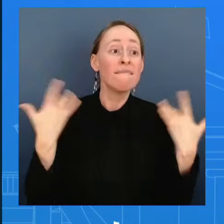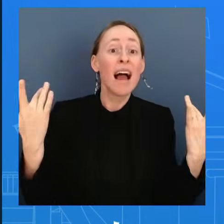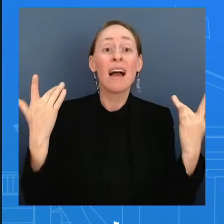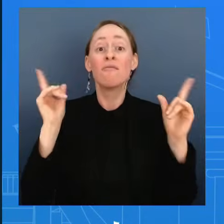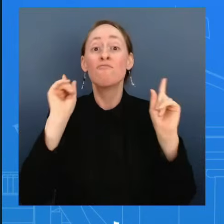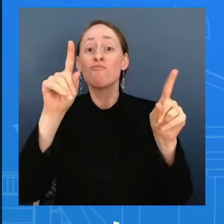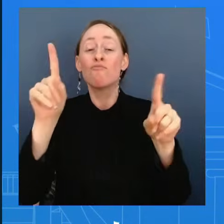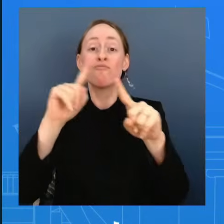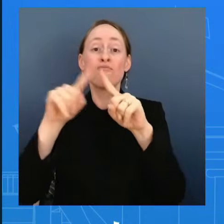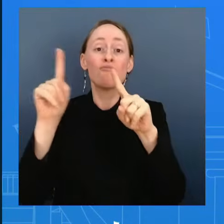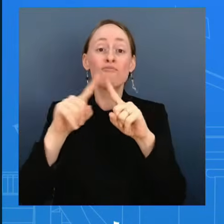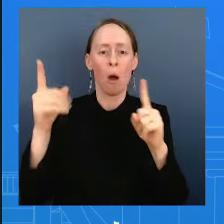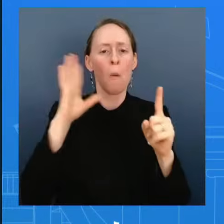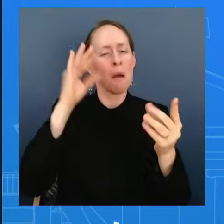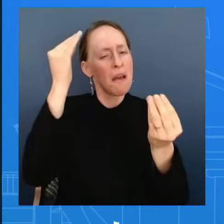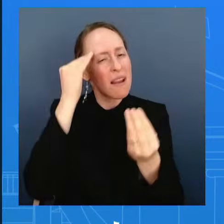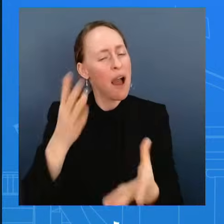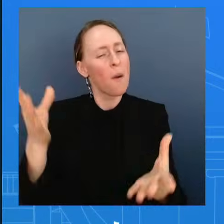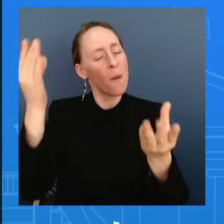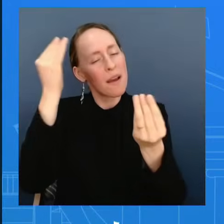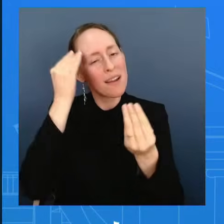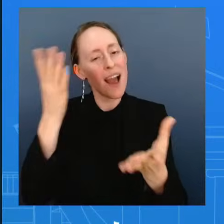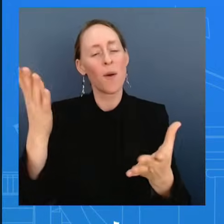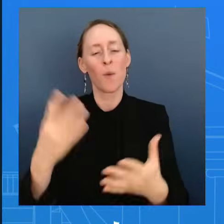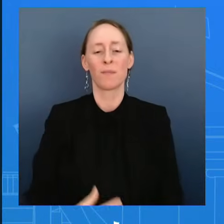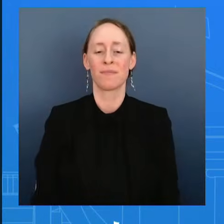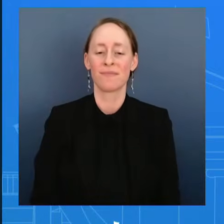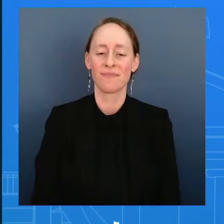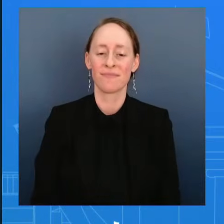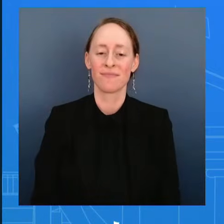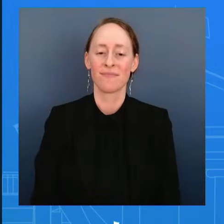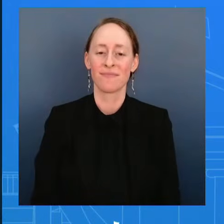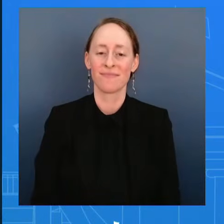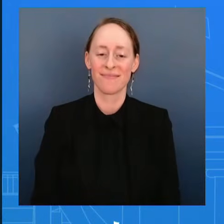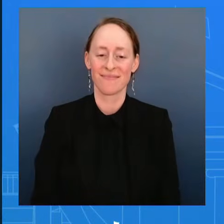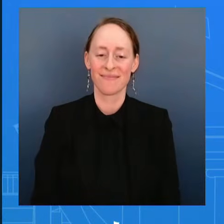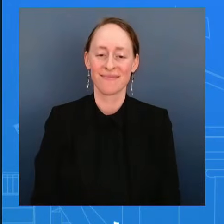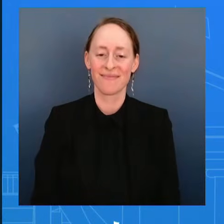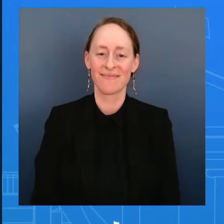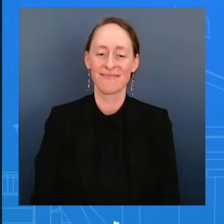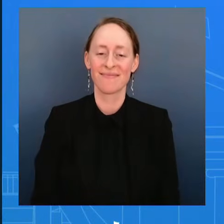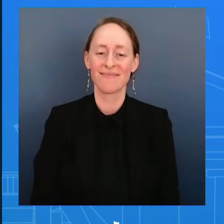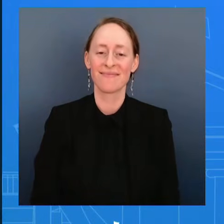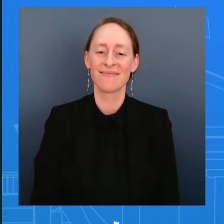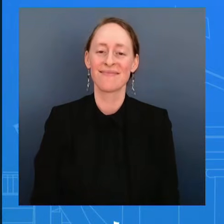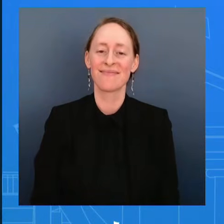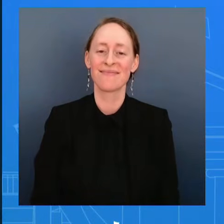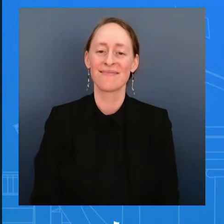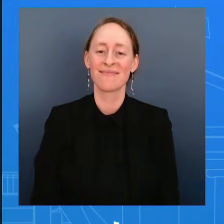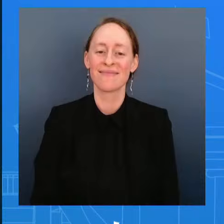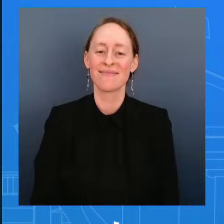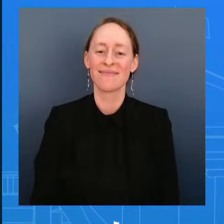This is not about politics here. This is not about the election. This is about the right thing to do, and that's what we want to see get done.